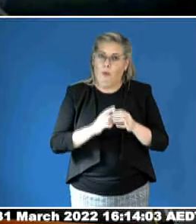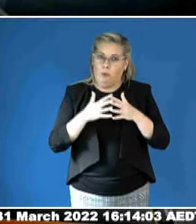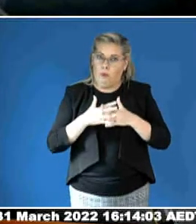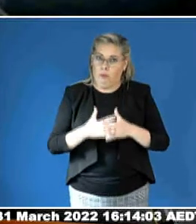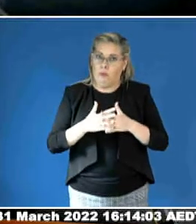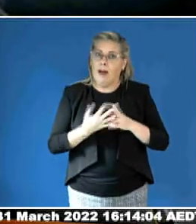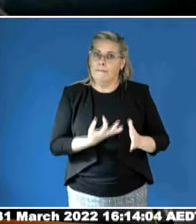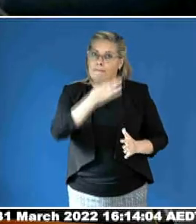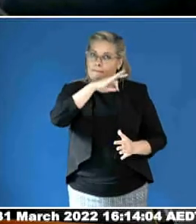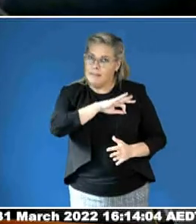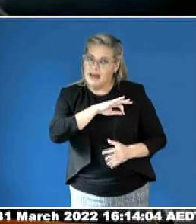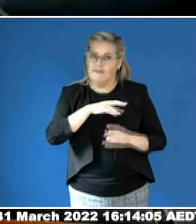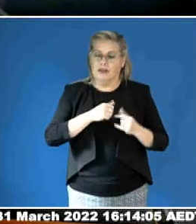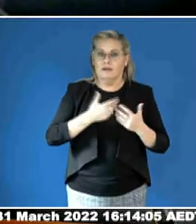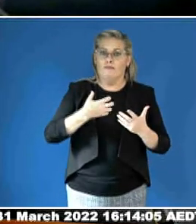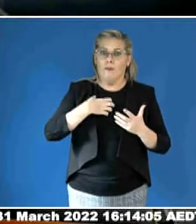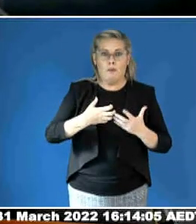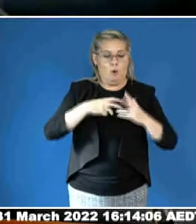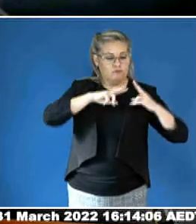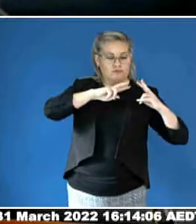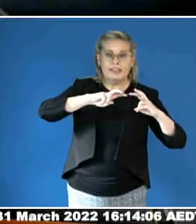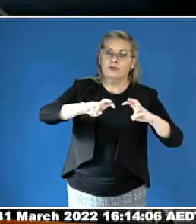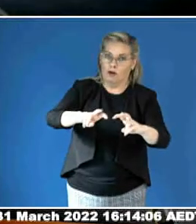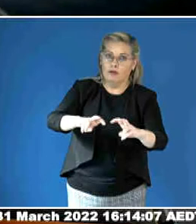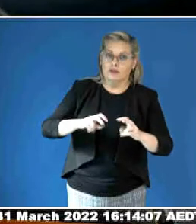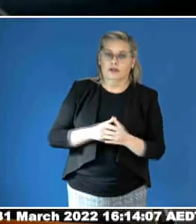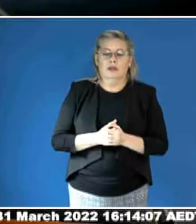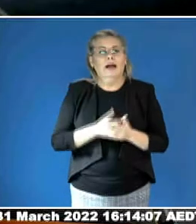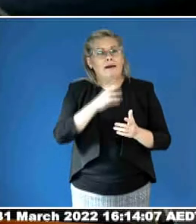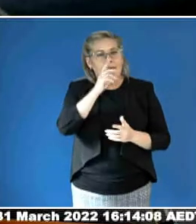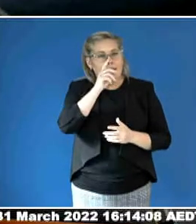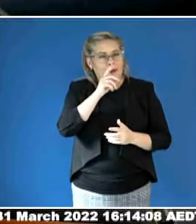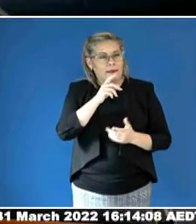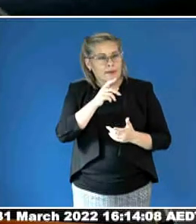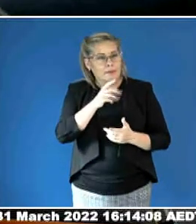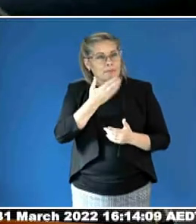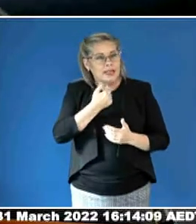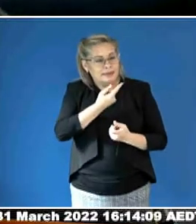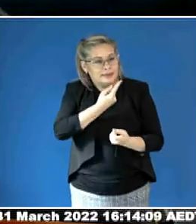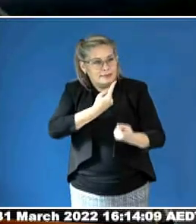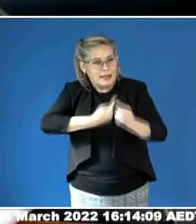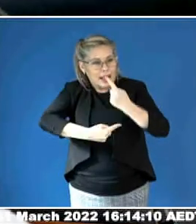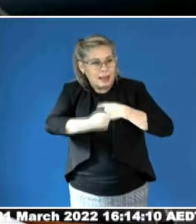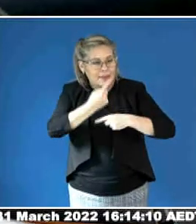Can I ask you about the importance of the advocacy work that you are doing? Do you want to talk about that topic now?